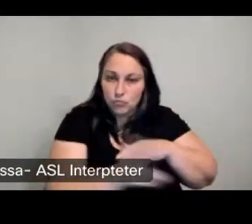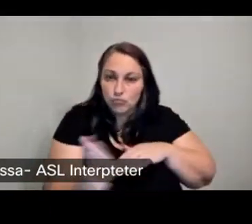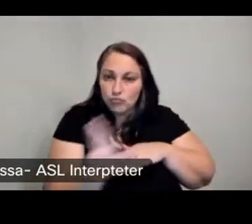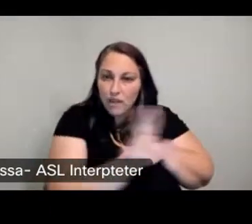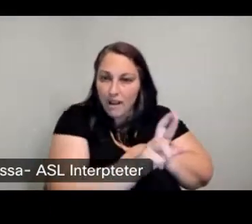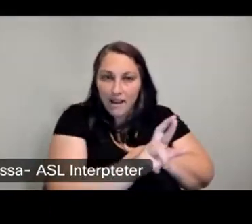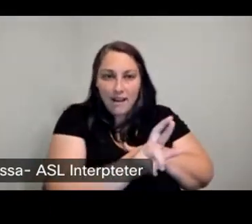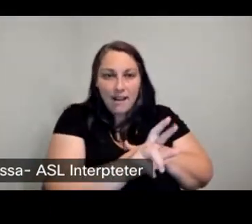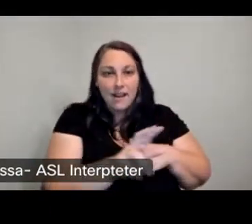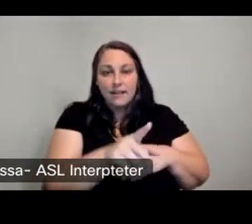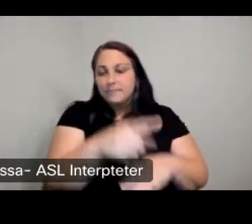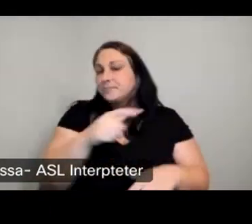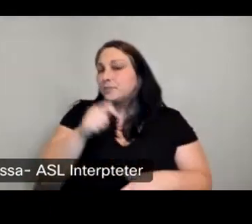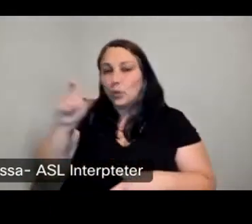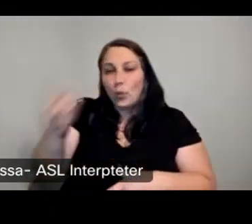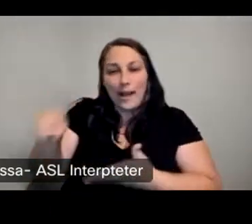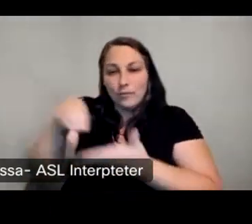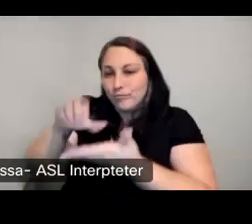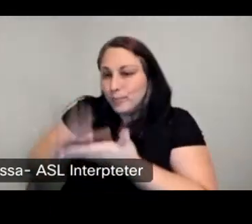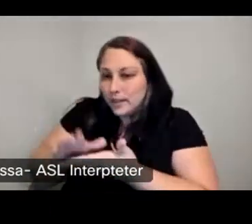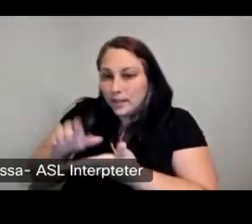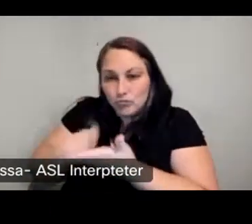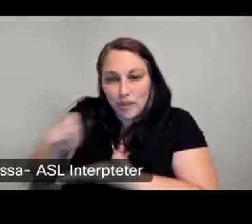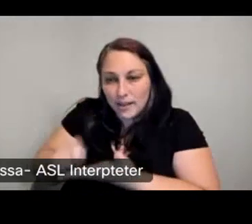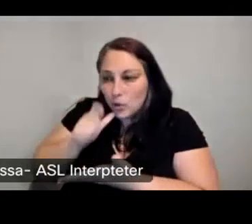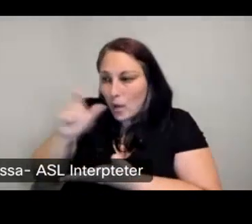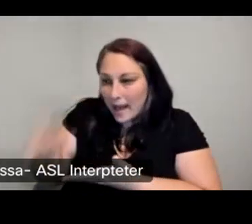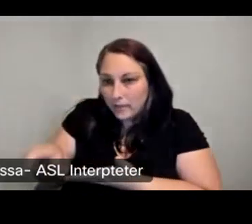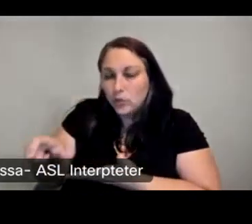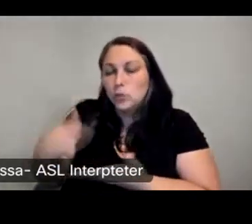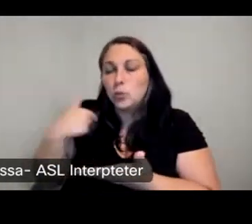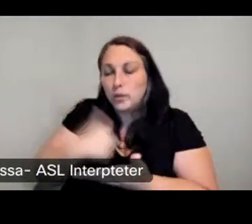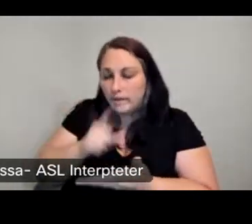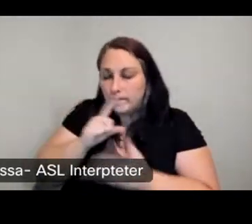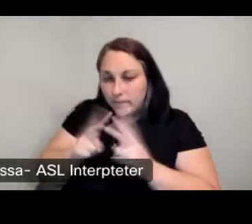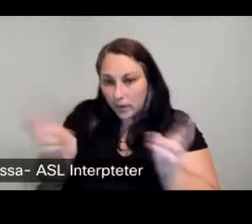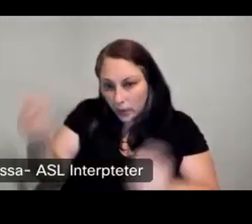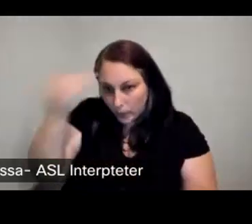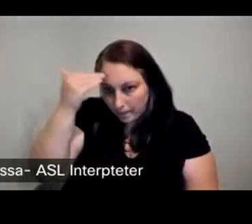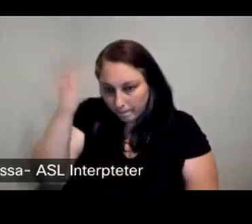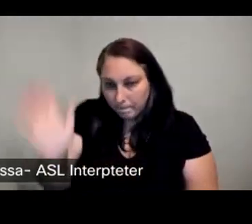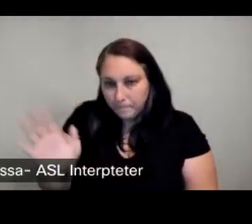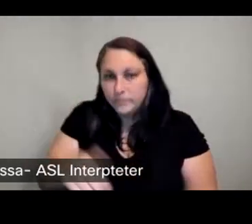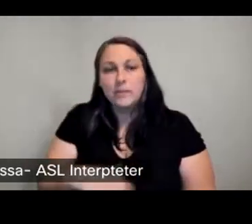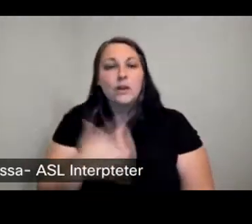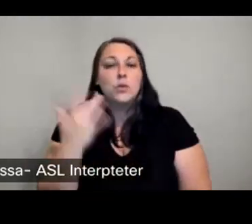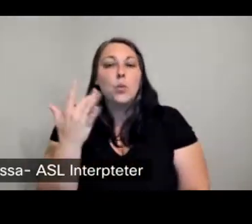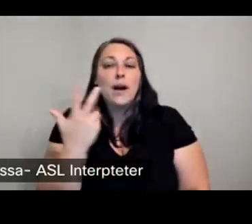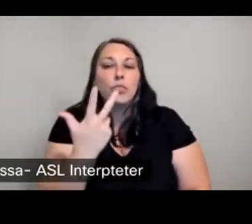discussing this three four years later we've we've had challenge just in terms of enforcement in that